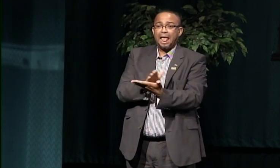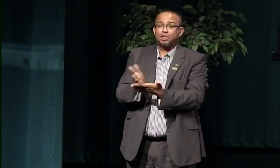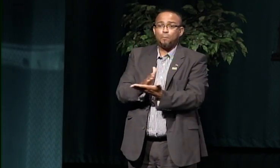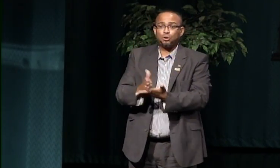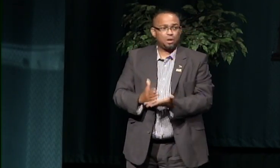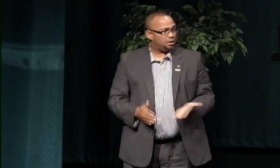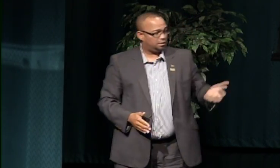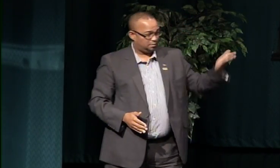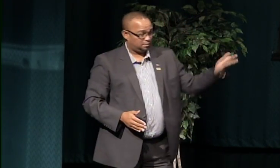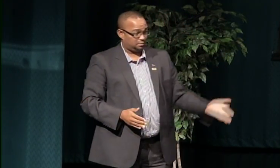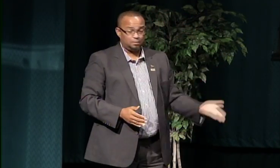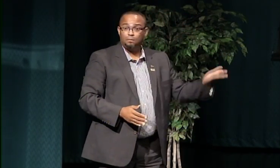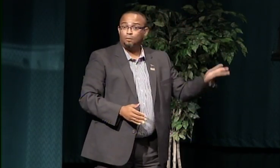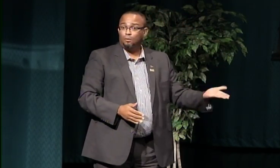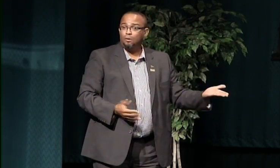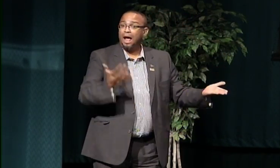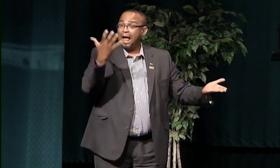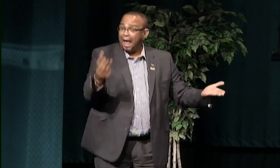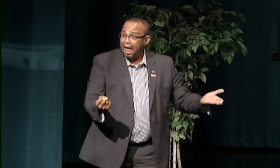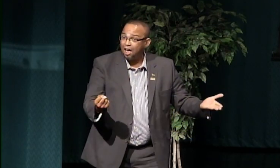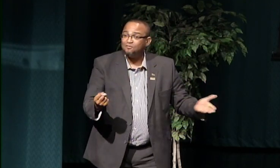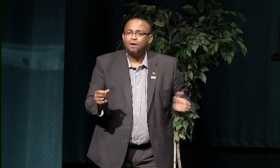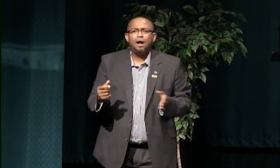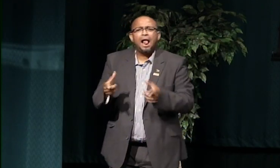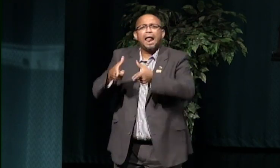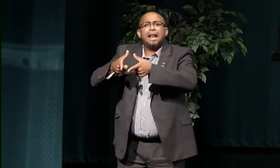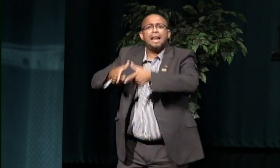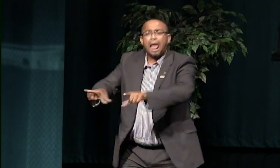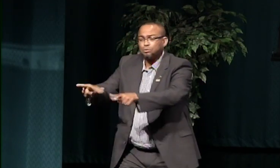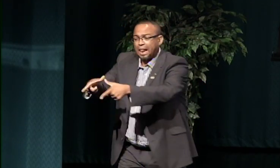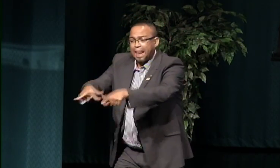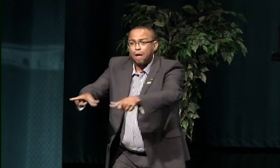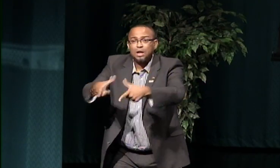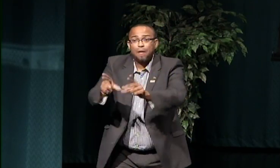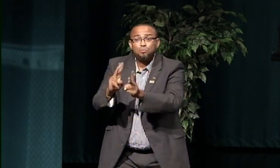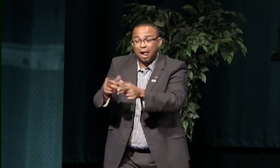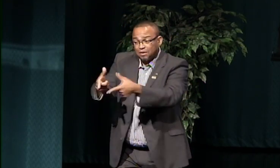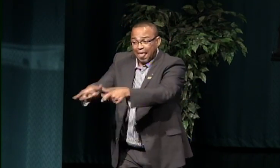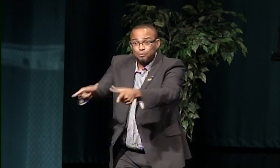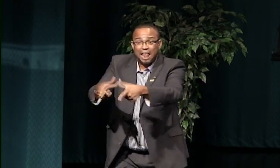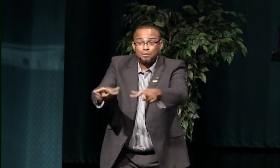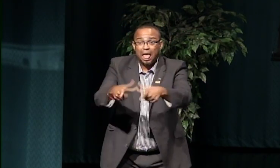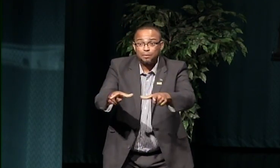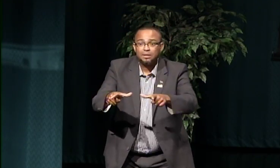We have interpreters for each language.